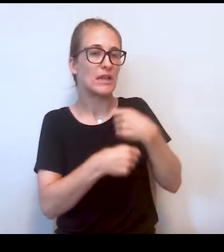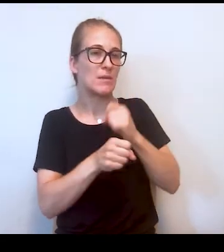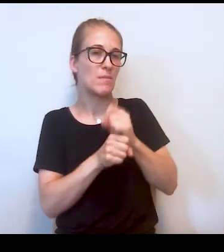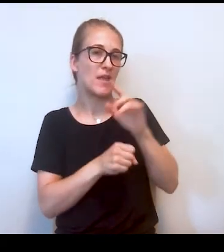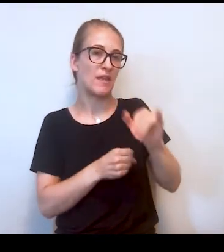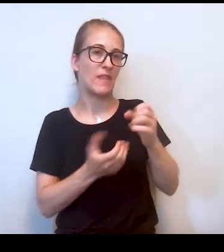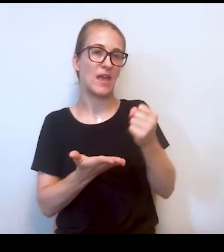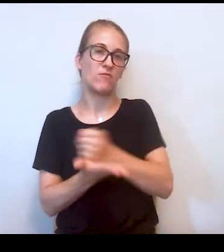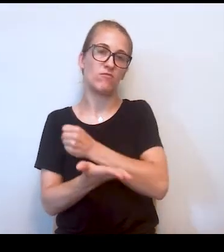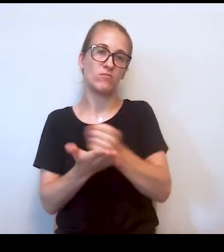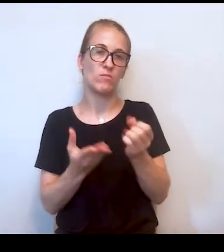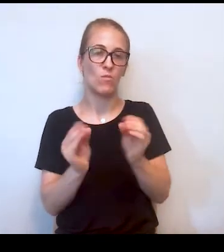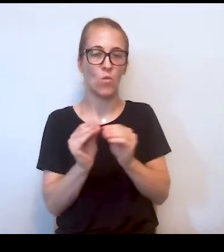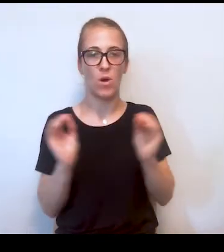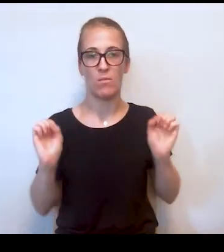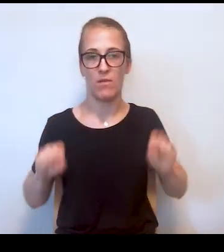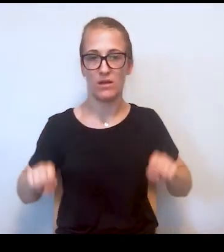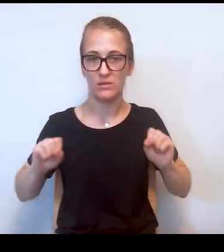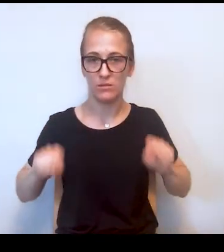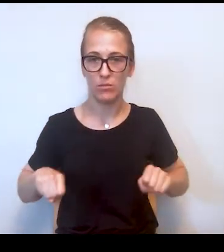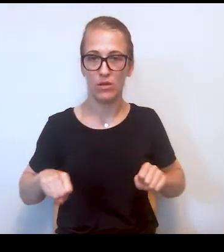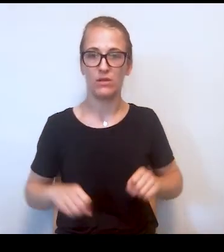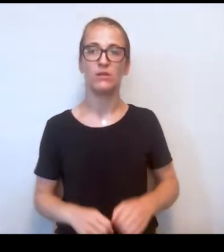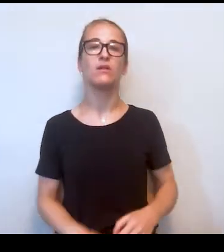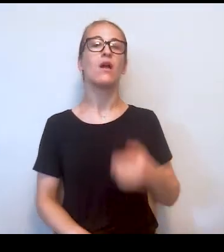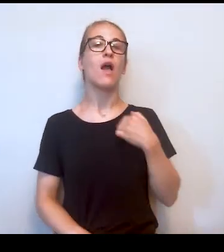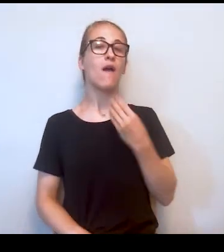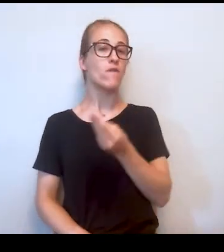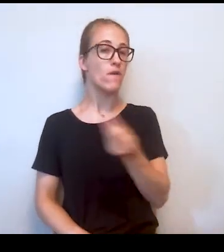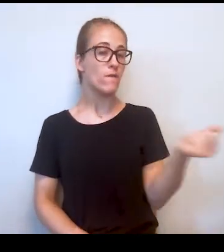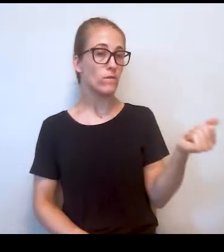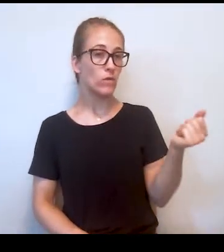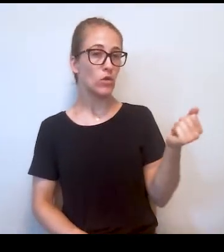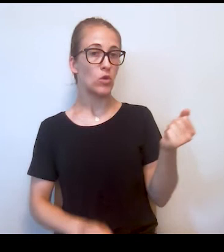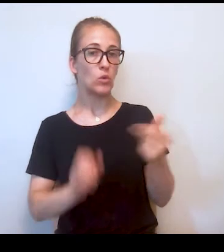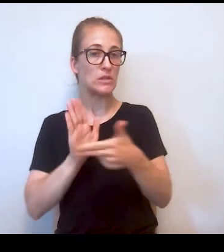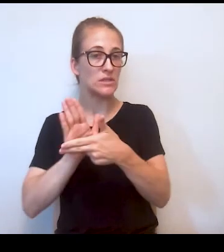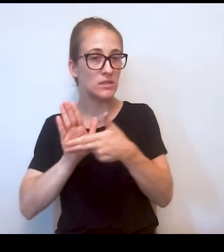The medical and (chuckles) research landscape